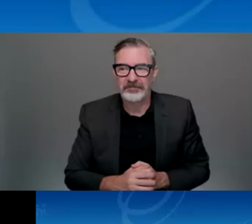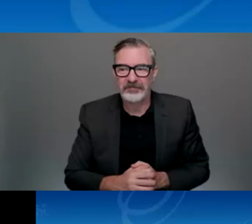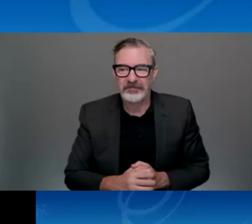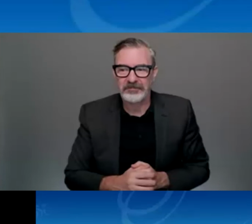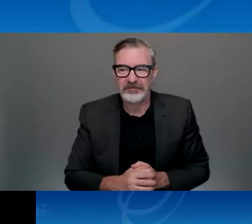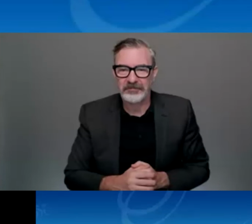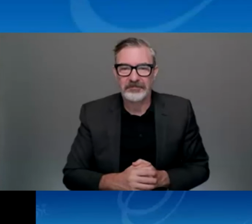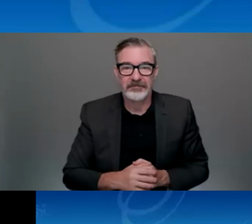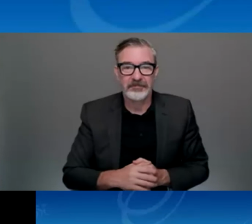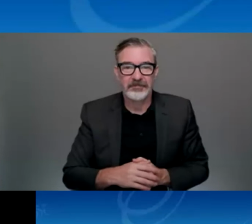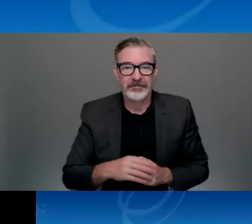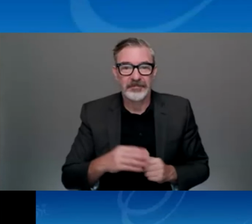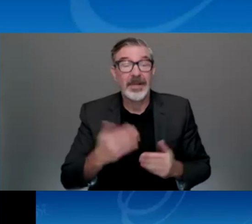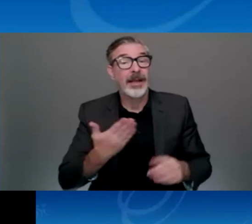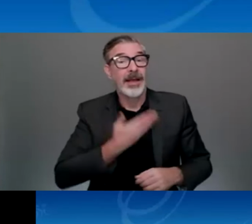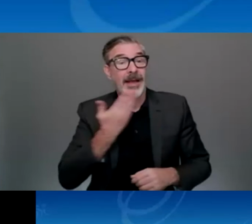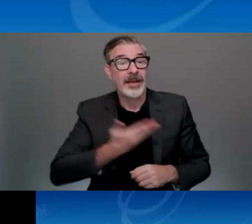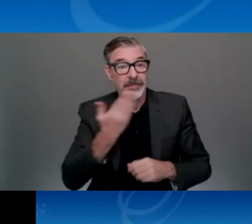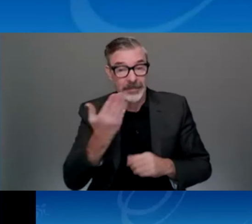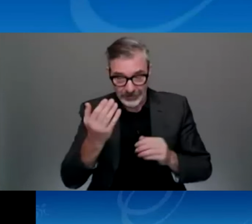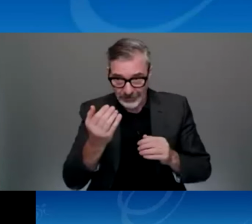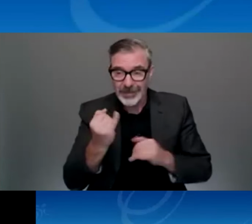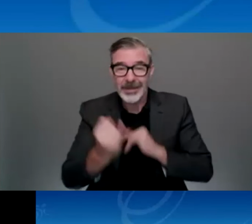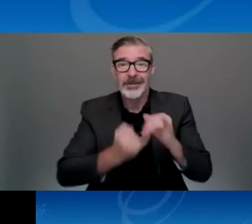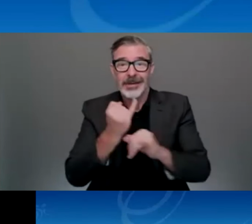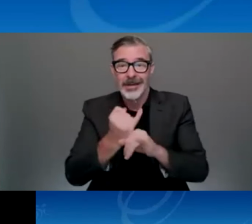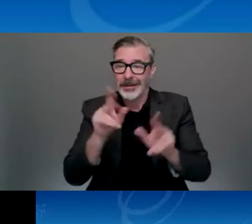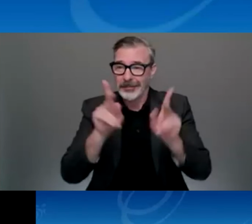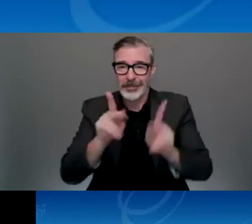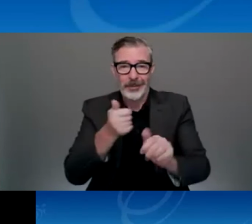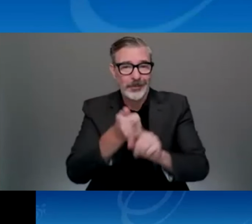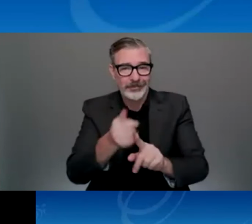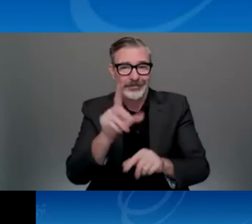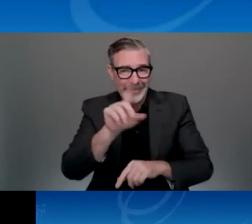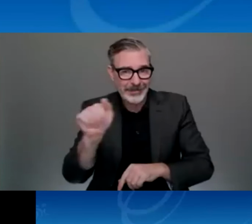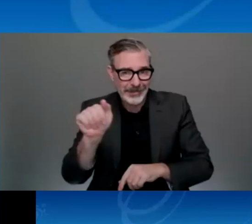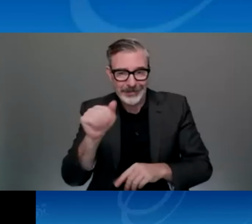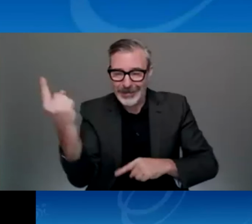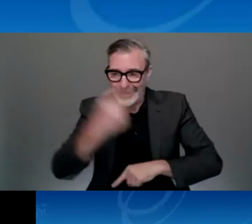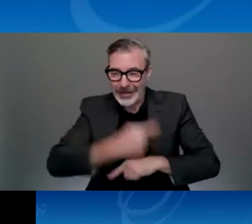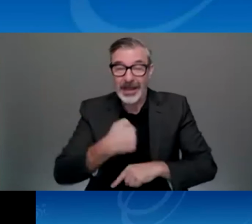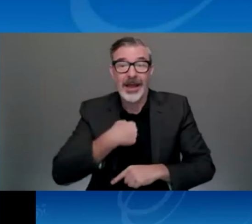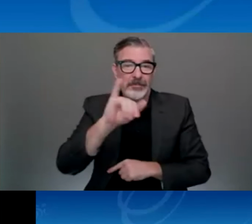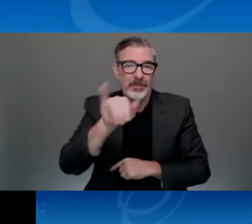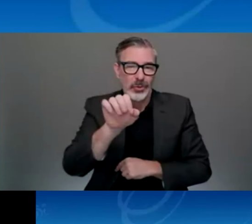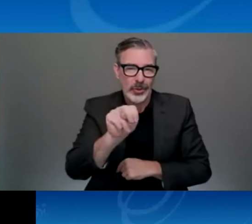Happy international person's Day for disabilities. My name is John Turco, he/him,